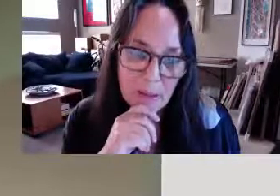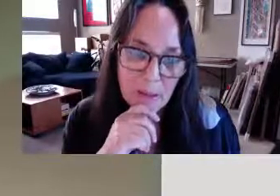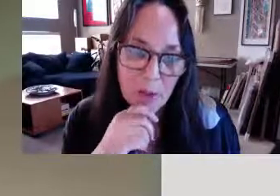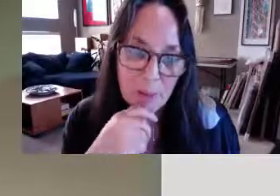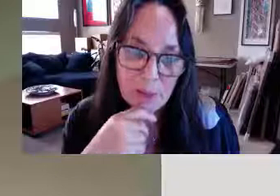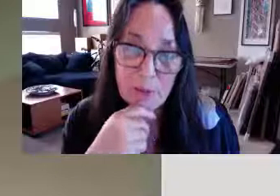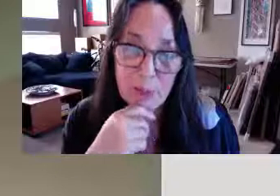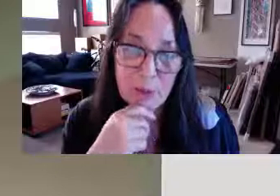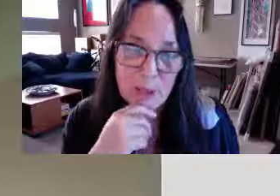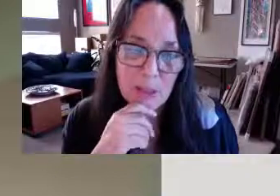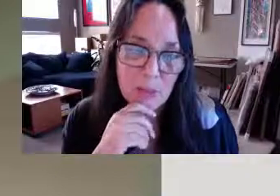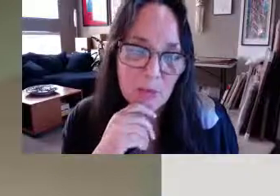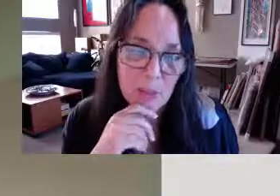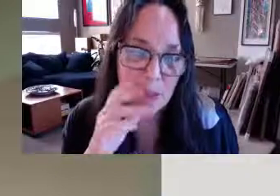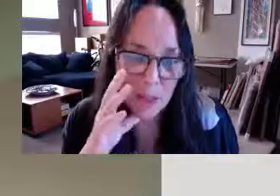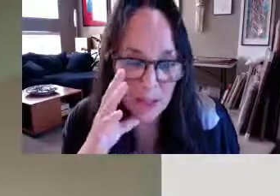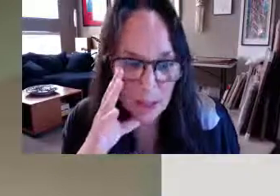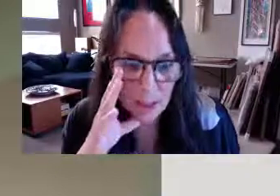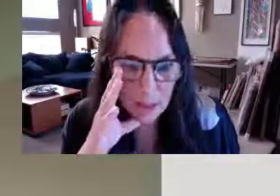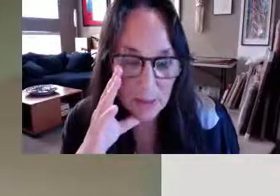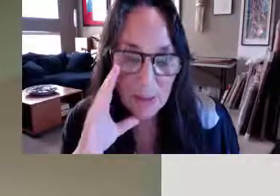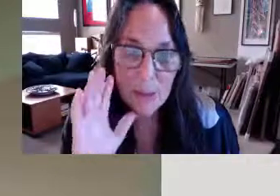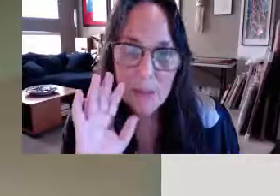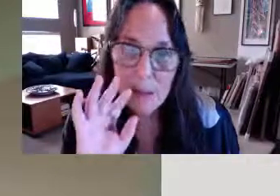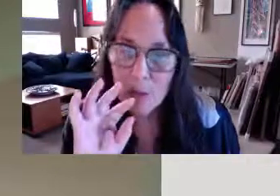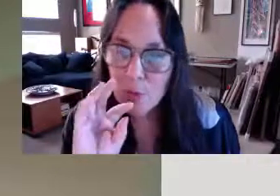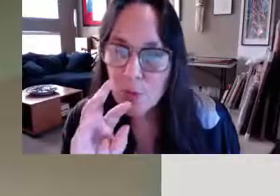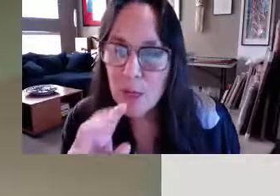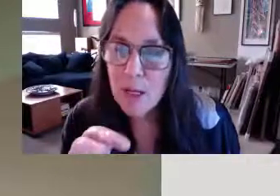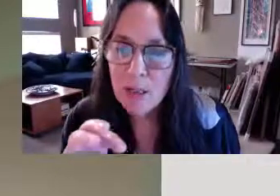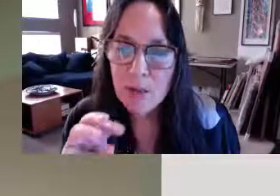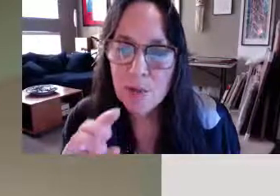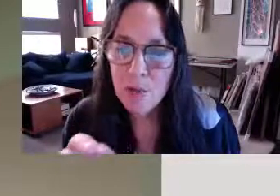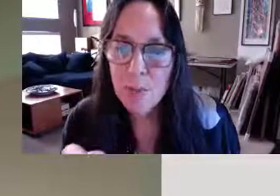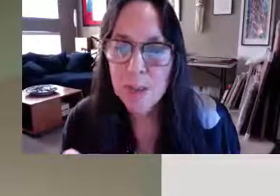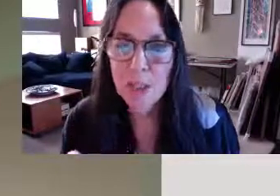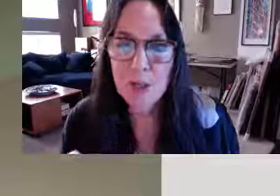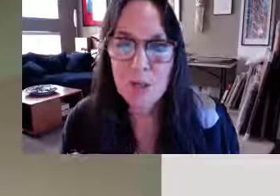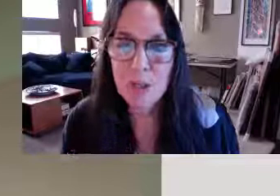documents of the american indian movement is you know the grain is very particular as we